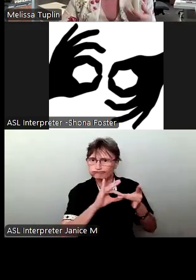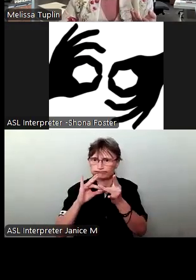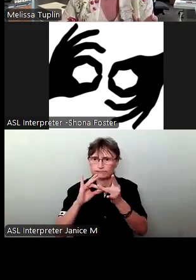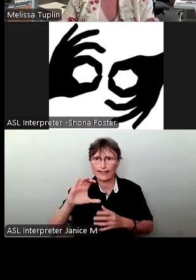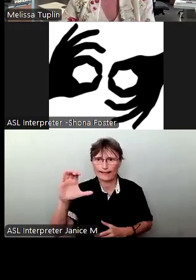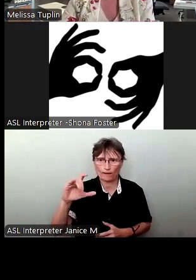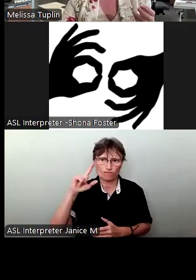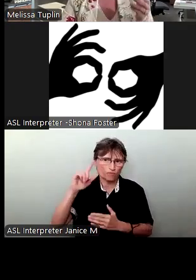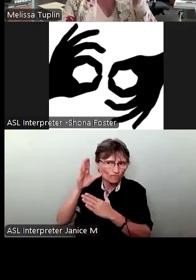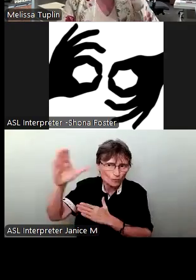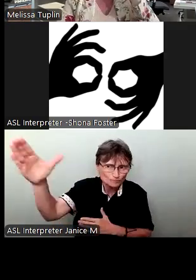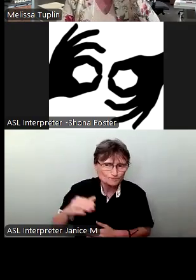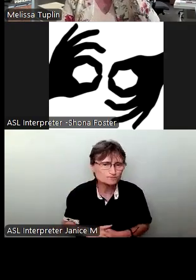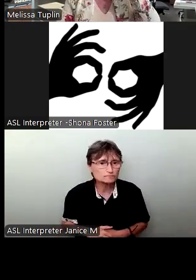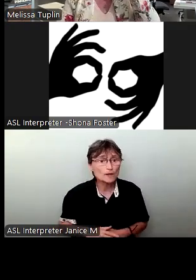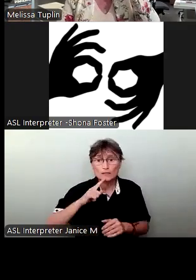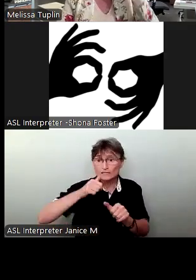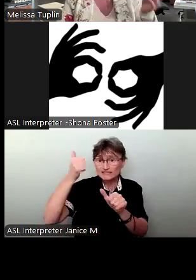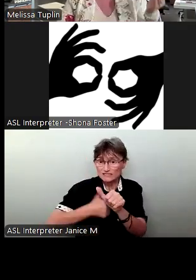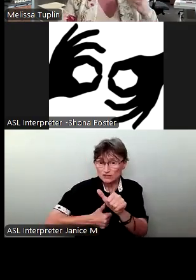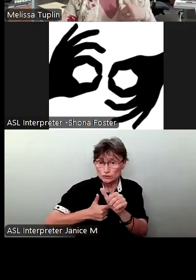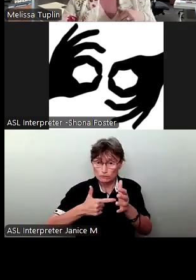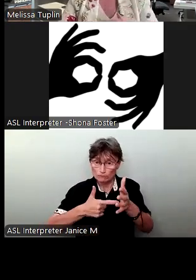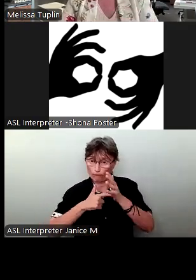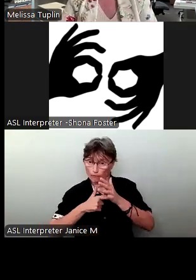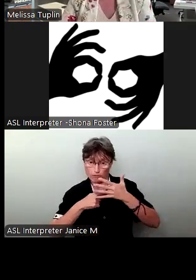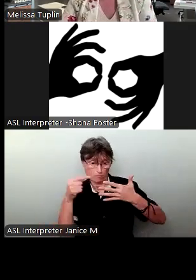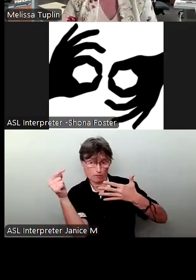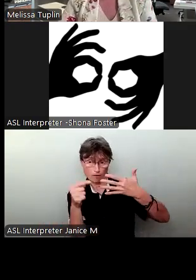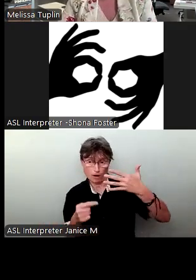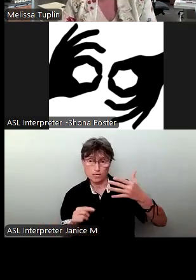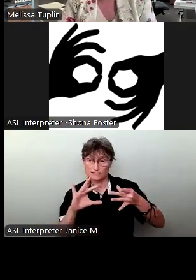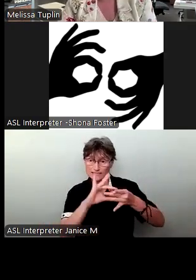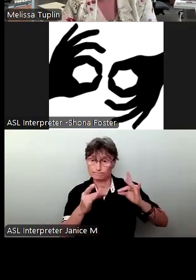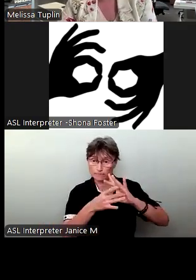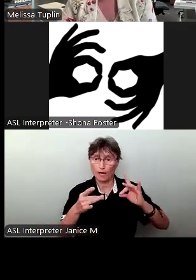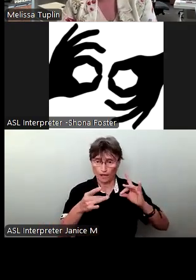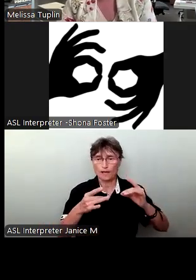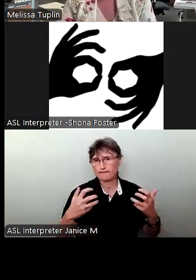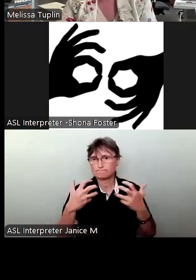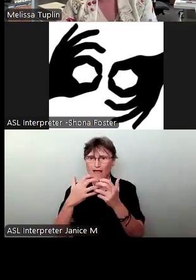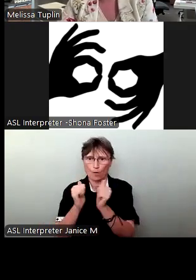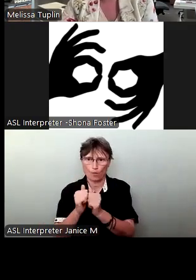Each of the criteria statements line up directly with a section of the application to be clear